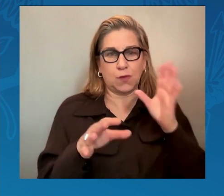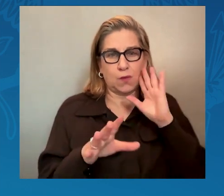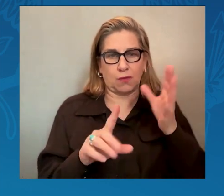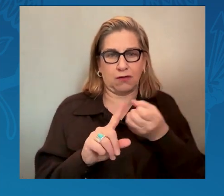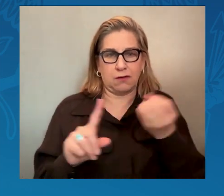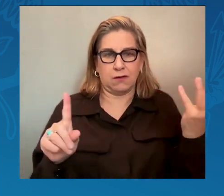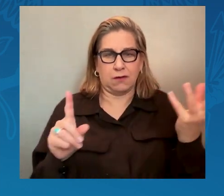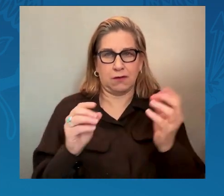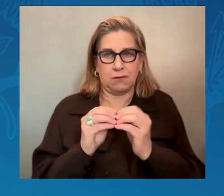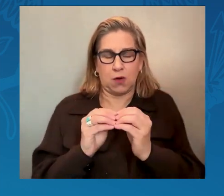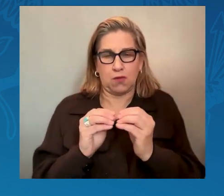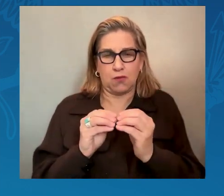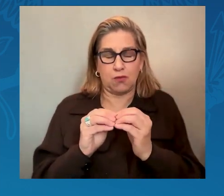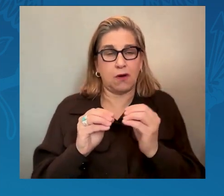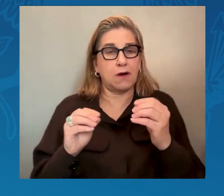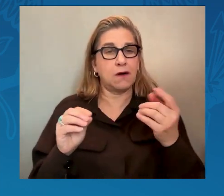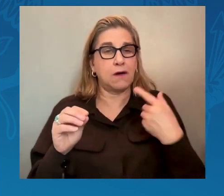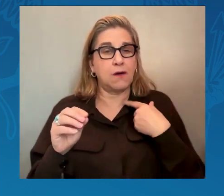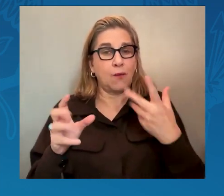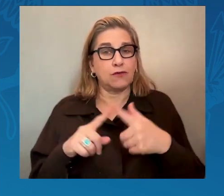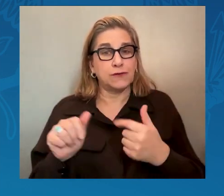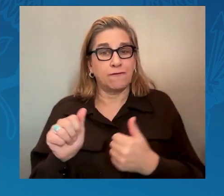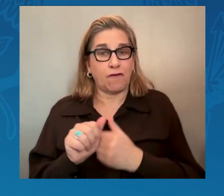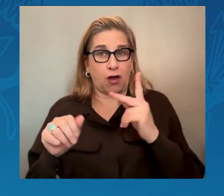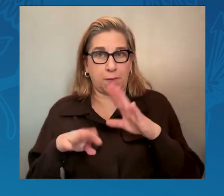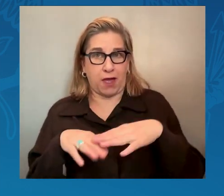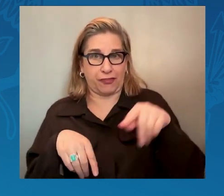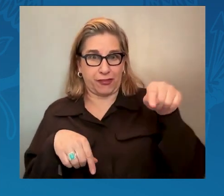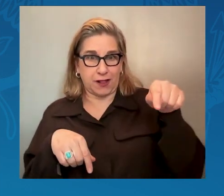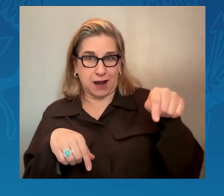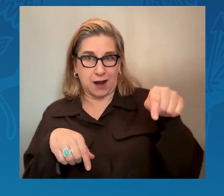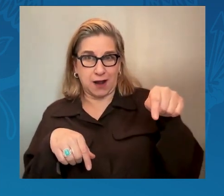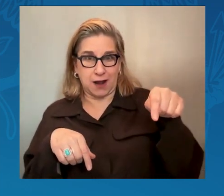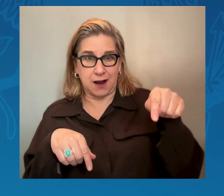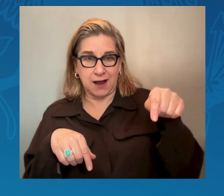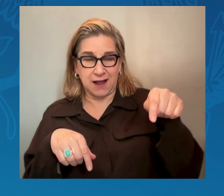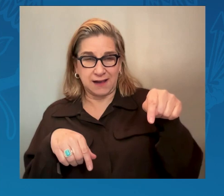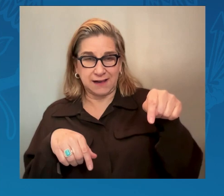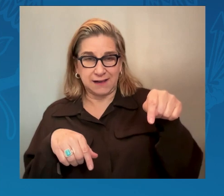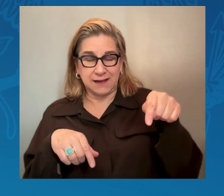again the first meeting of cabinet officials formally where we are all coming together around table